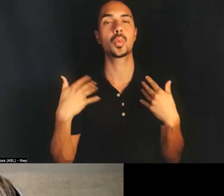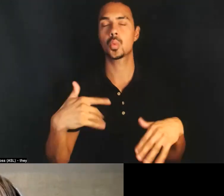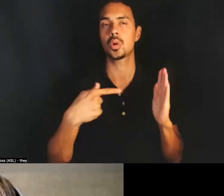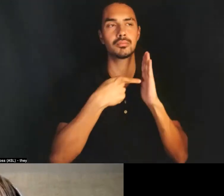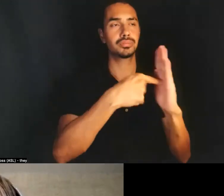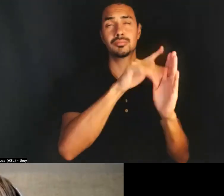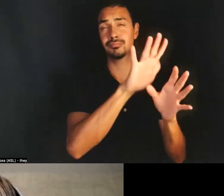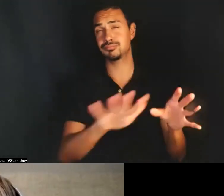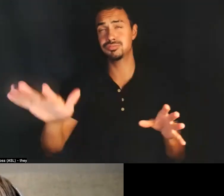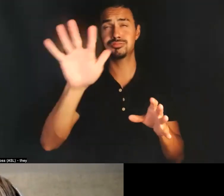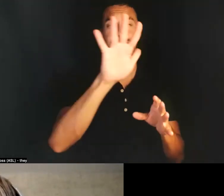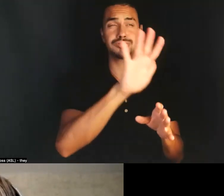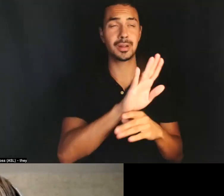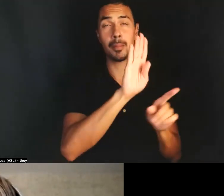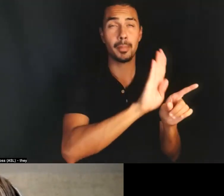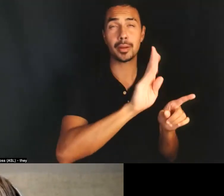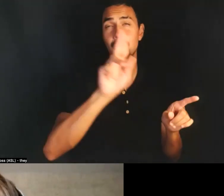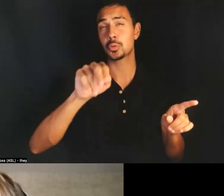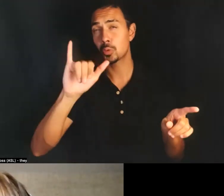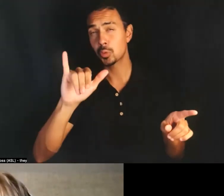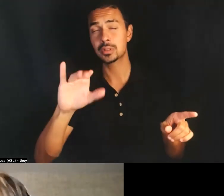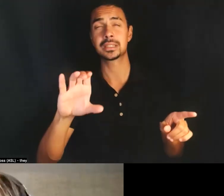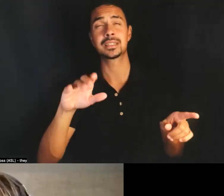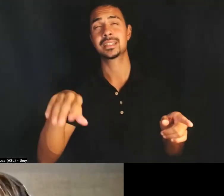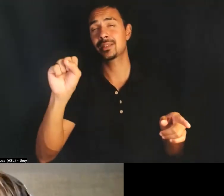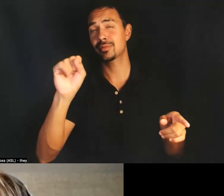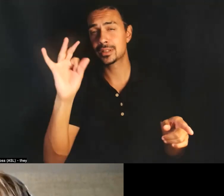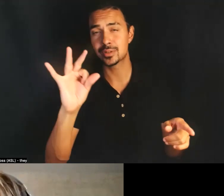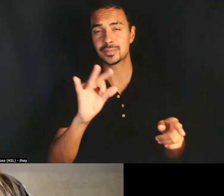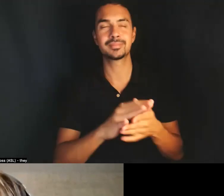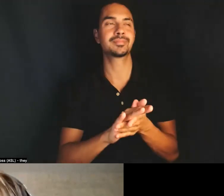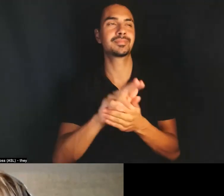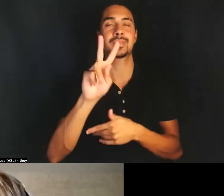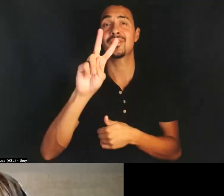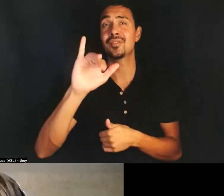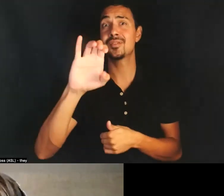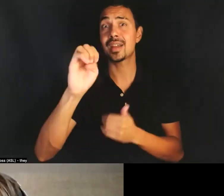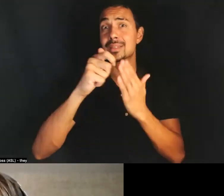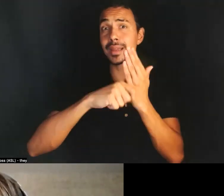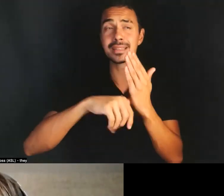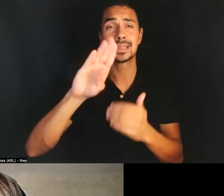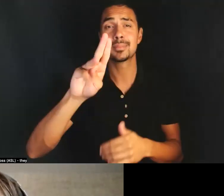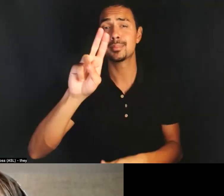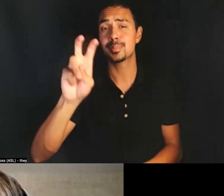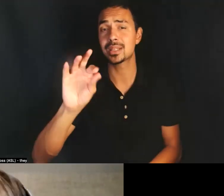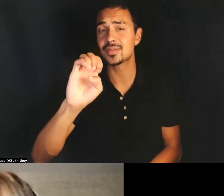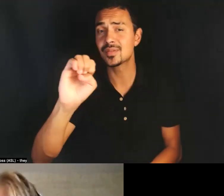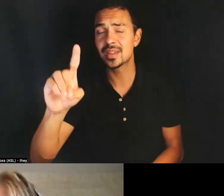organization’s yearly summit, leading workshops, and facilitating group performances. As a visual artist, Talusan received her MFA in photography from the